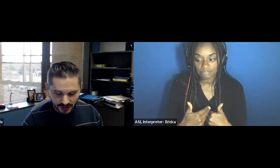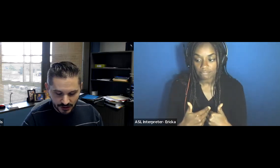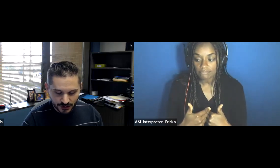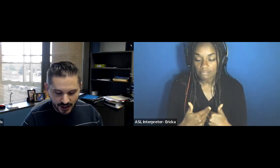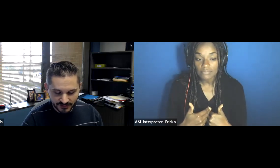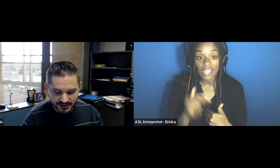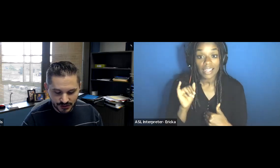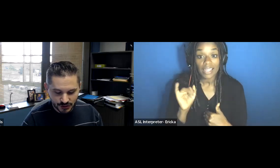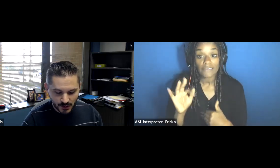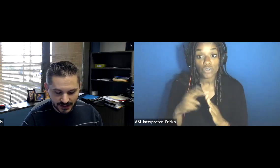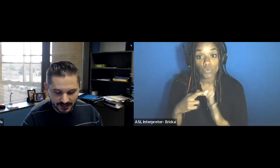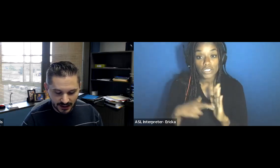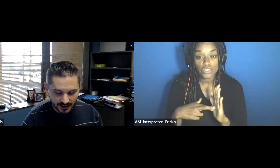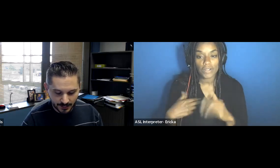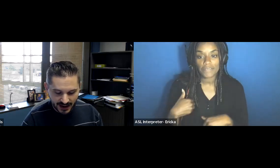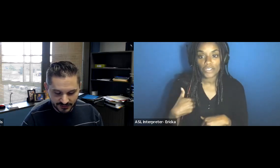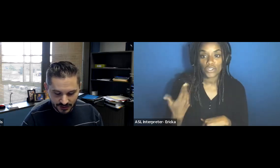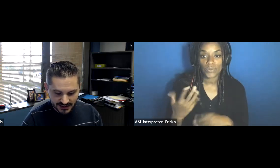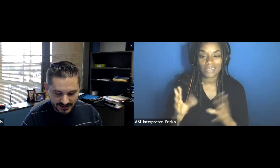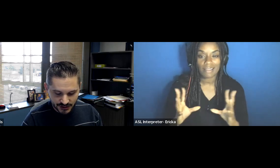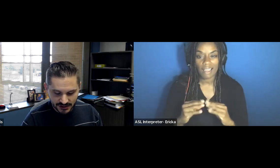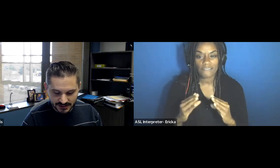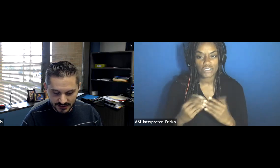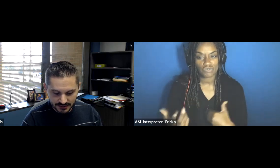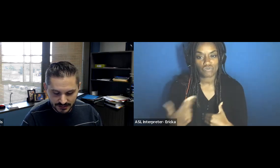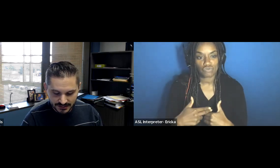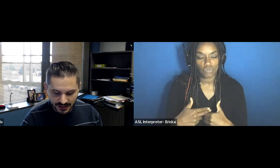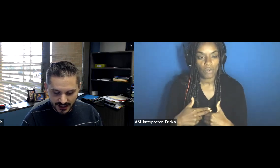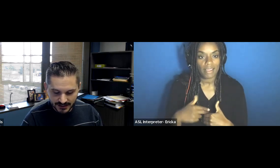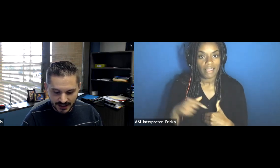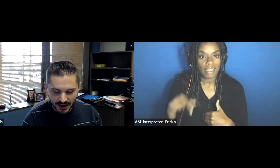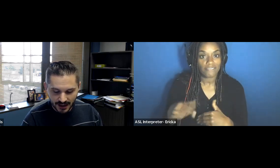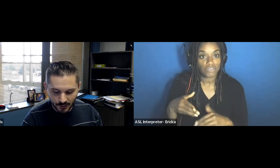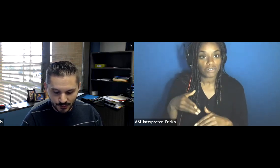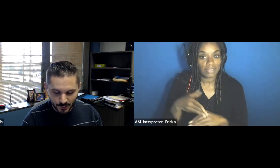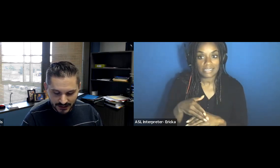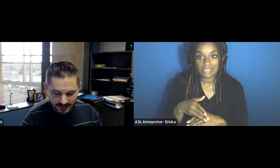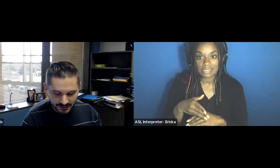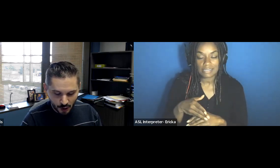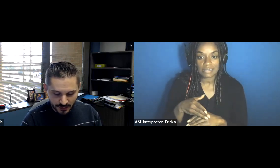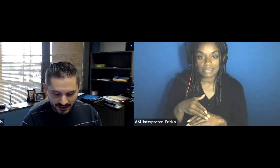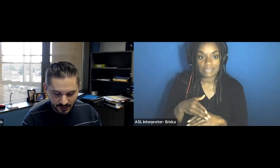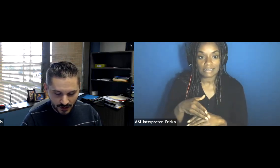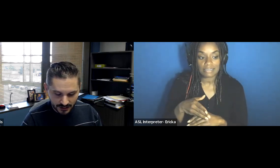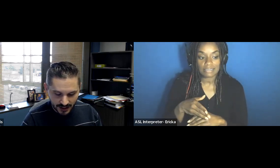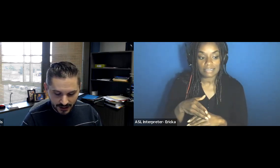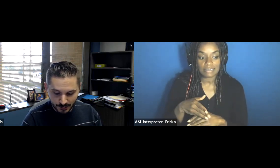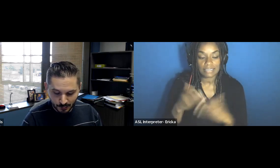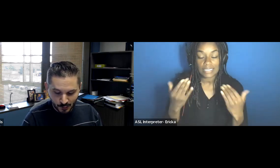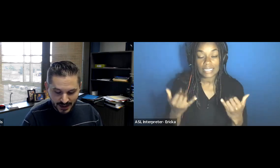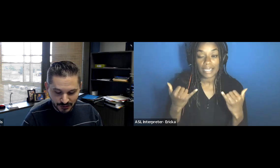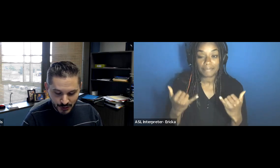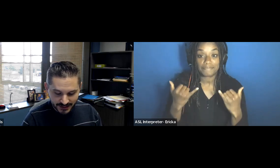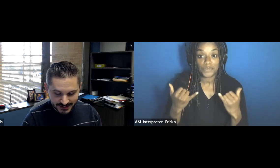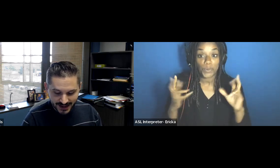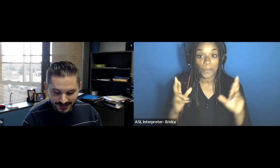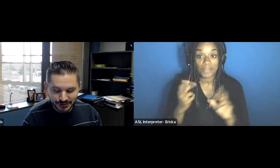That helps us know so that we can keep improving this conference and provide trainings that are most useful to you.